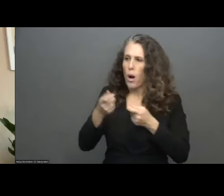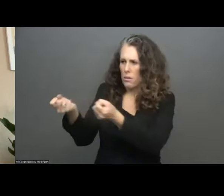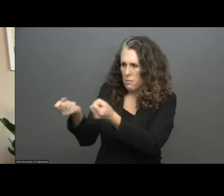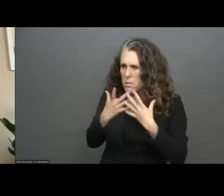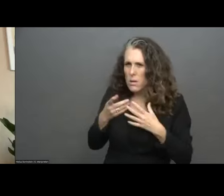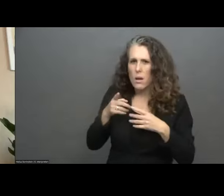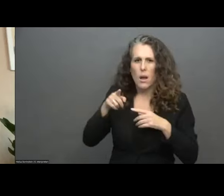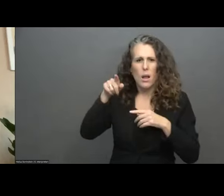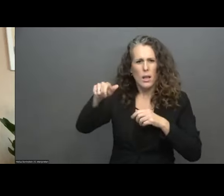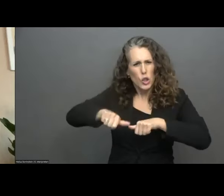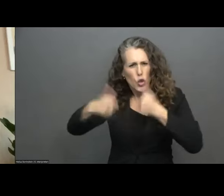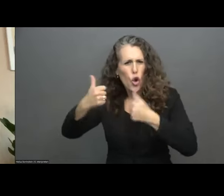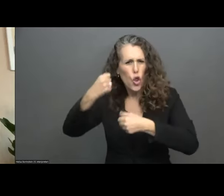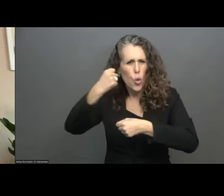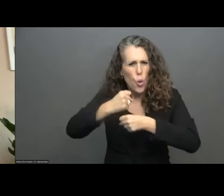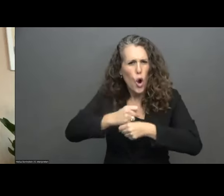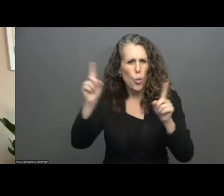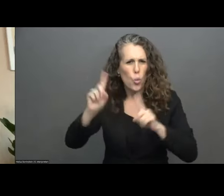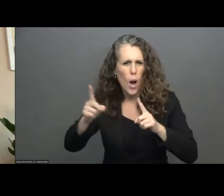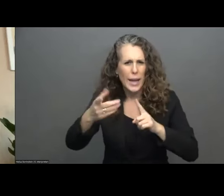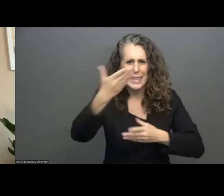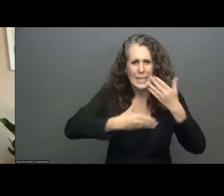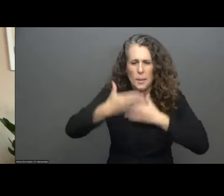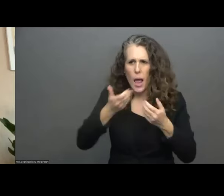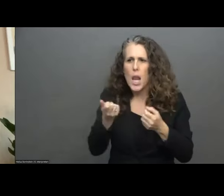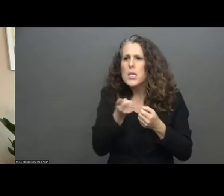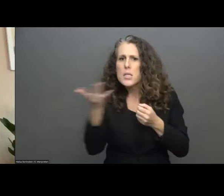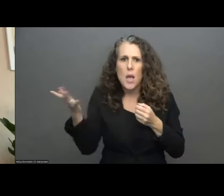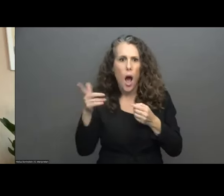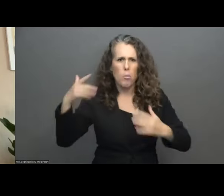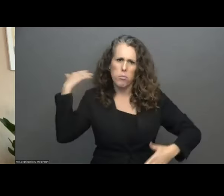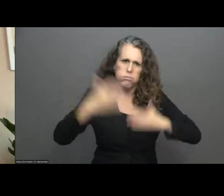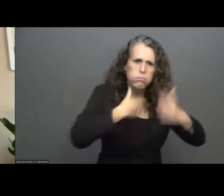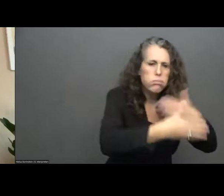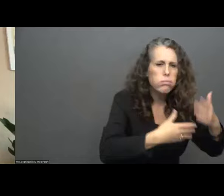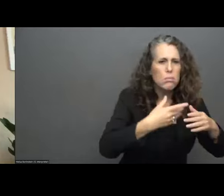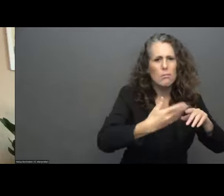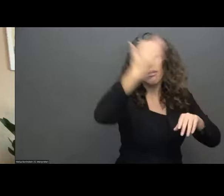to shut down these extra potato series and as you know, I found this to be a success